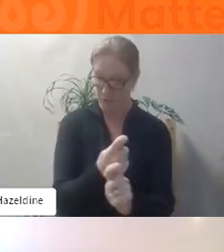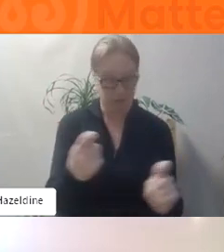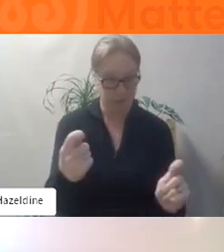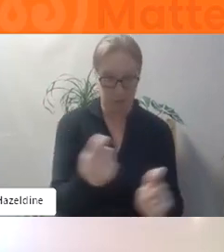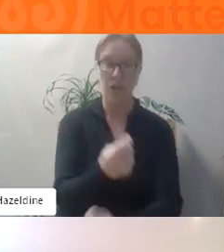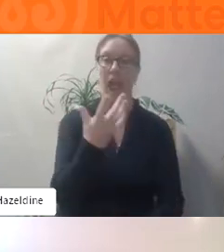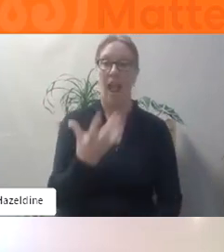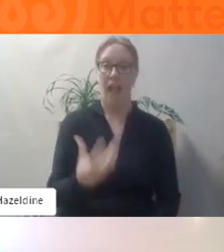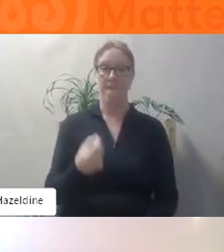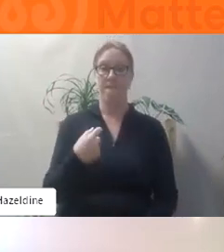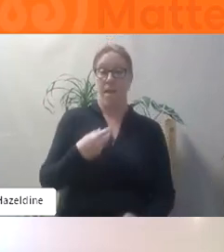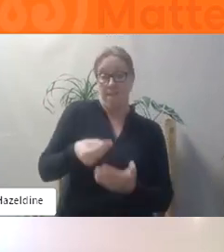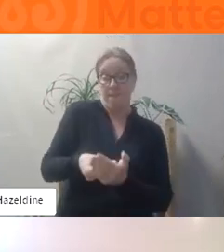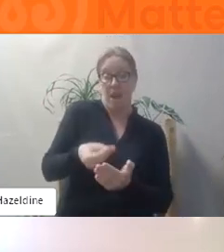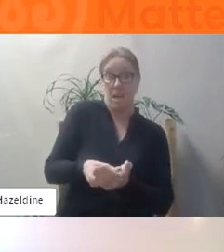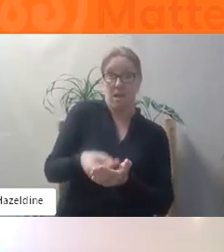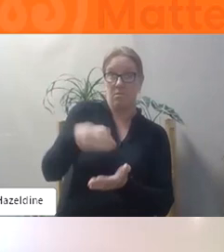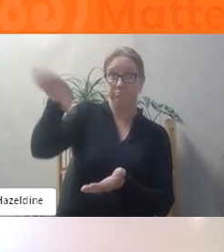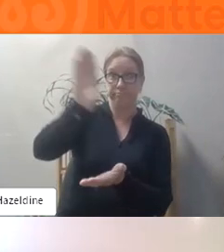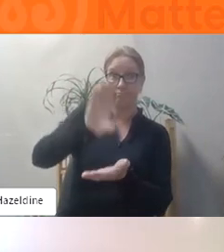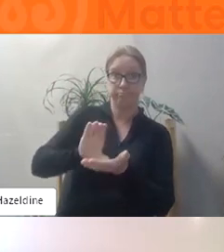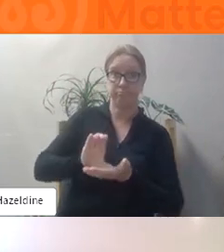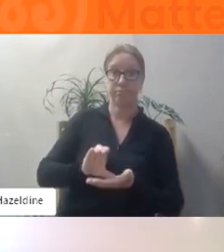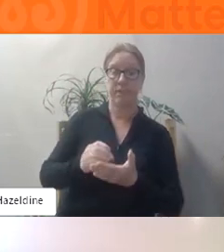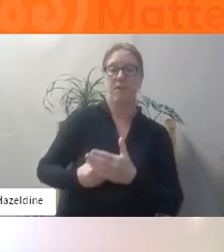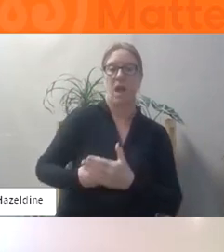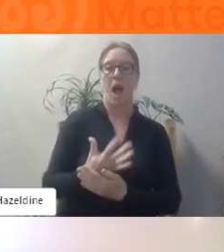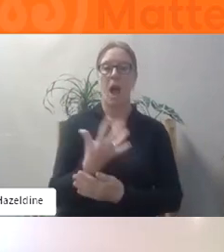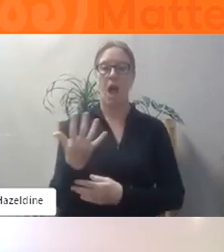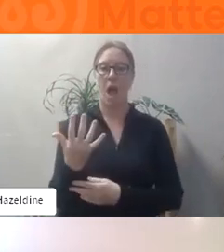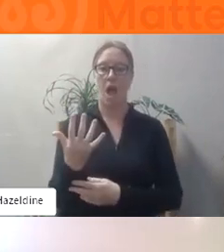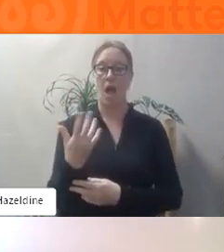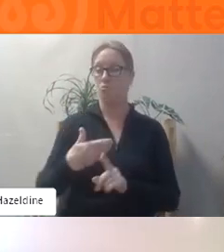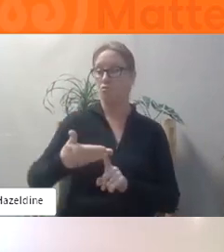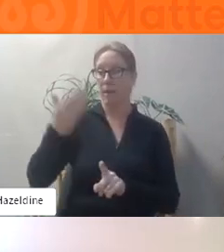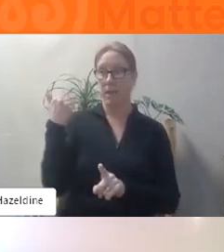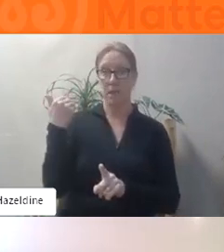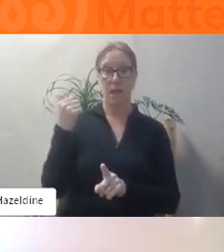We get our funding now through Whaikaha. Previously we had contracts